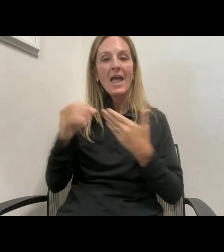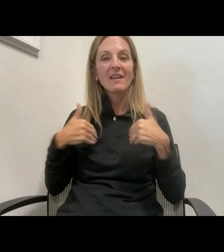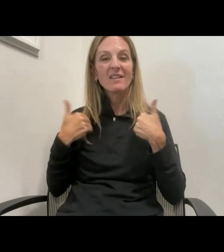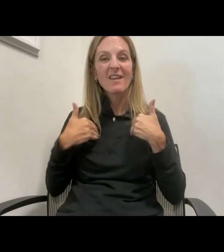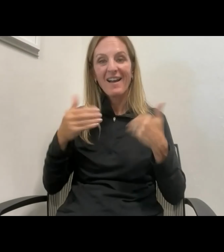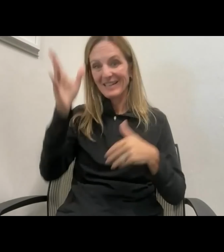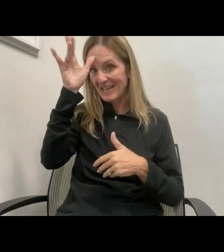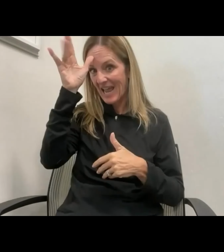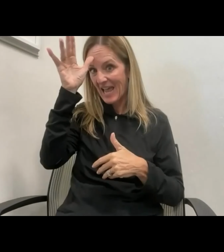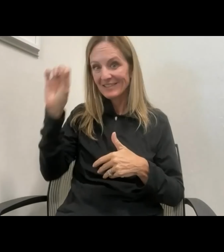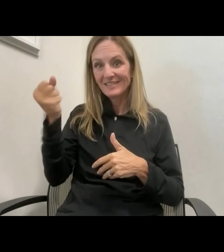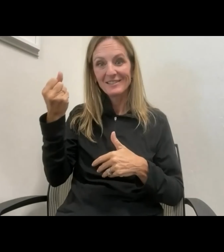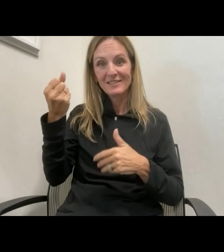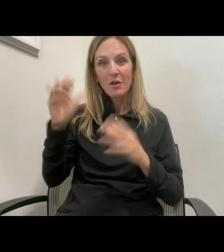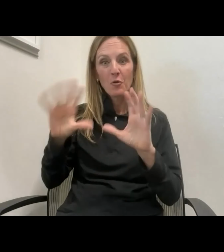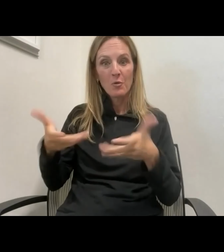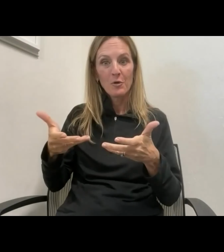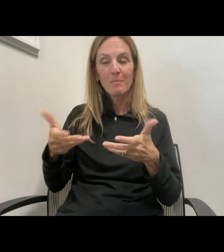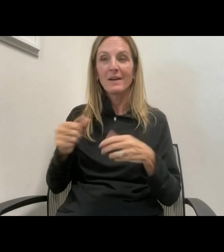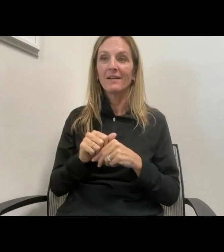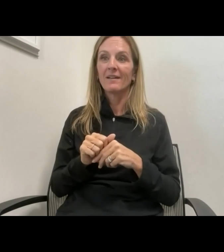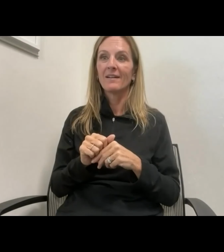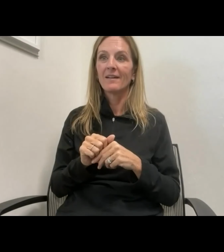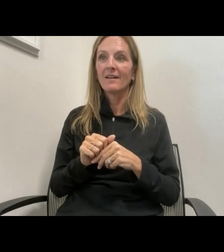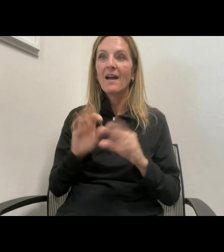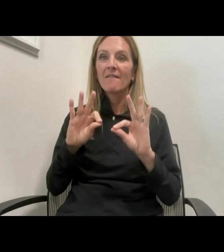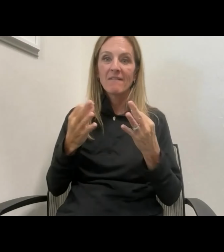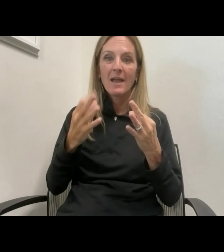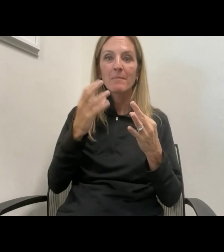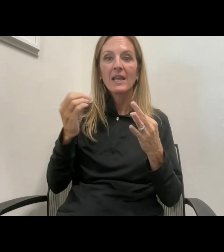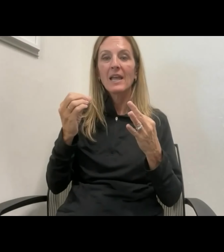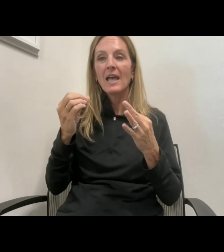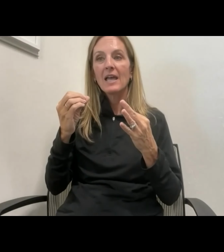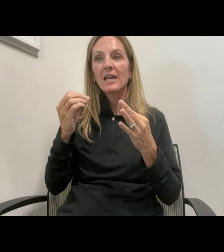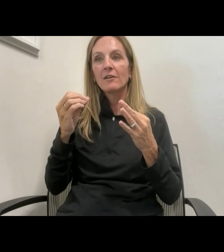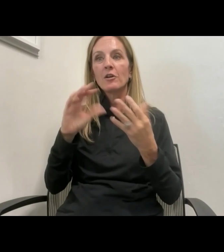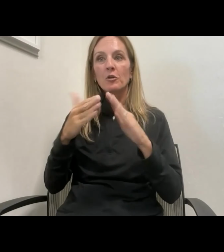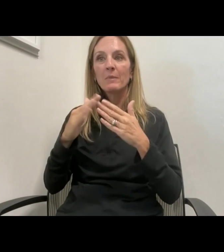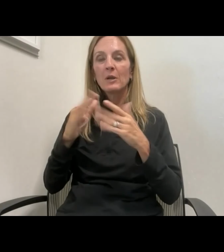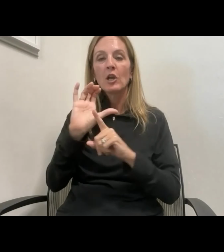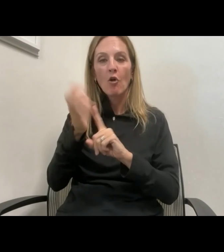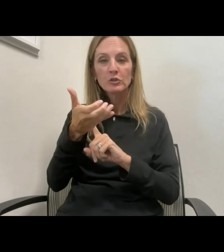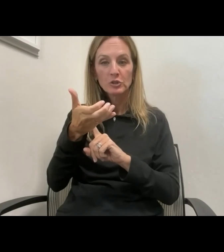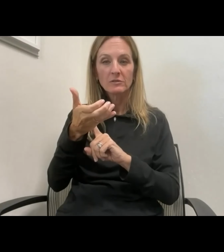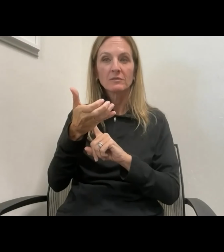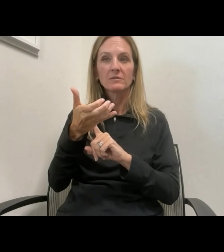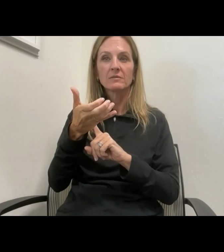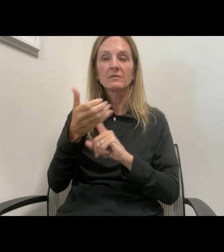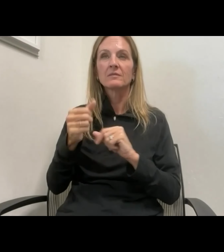Ayla. Family and community culture camps on the territory oh sweet so much goodness there.